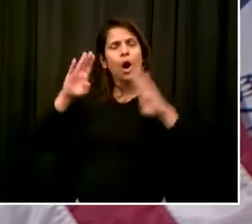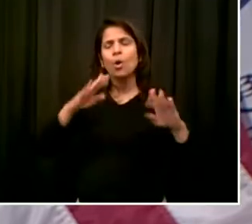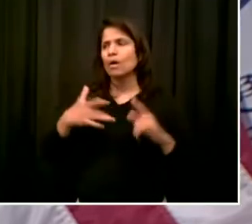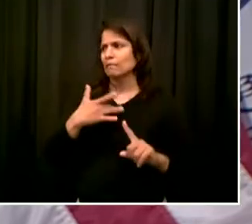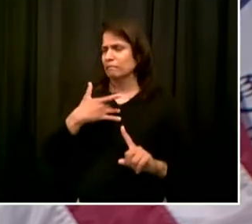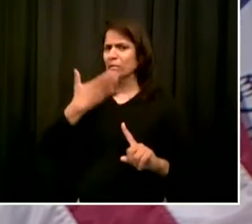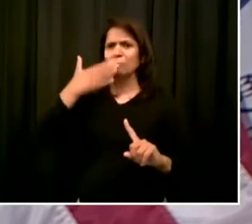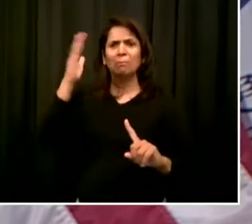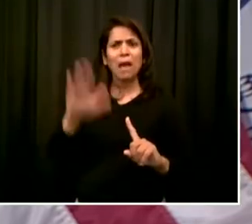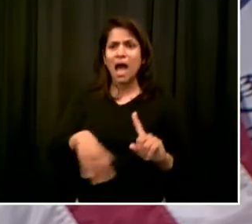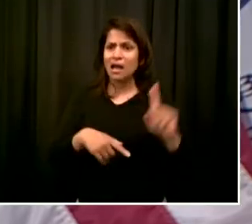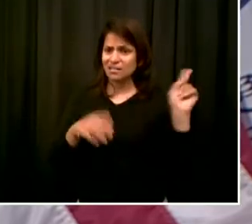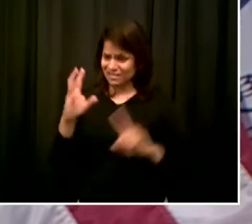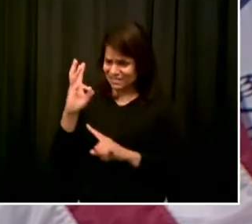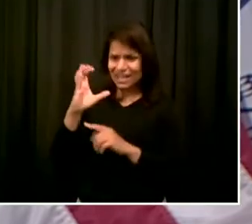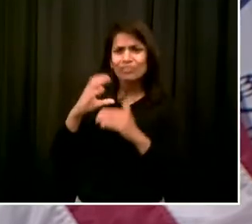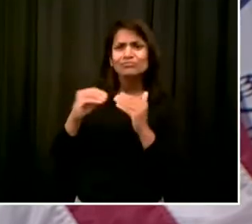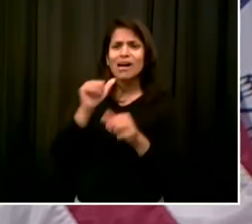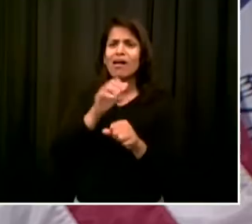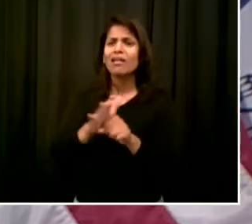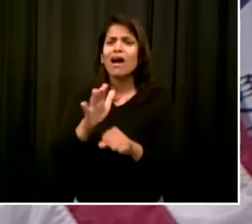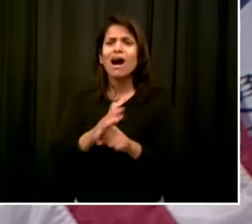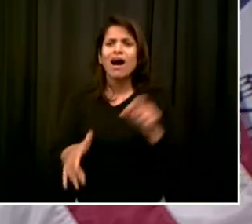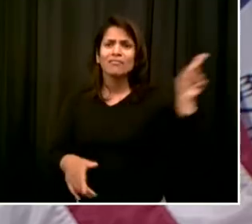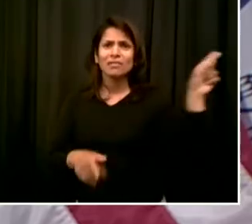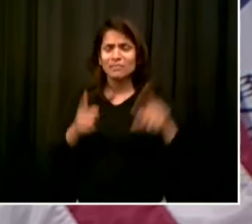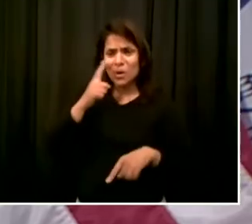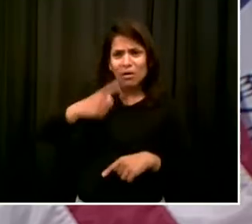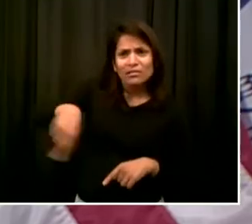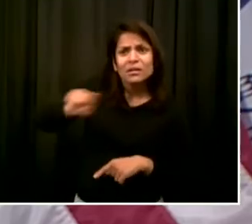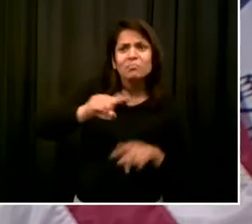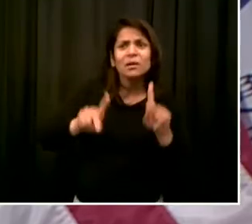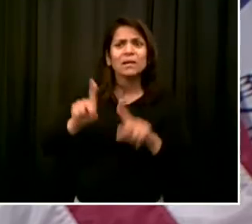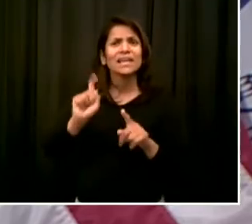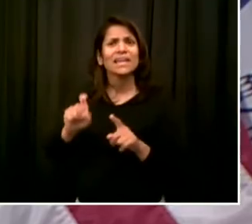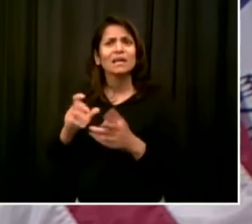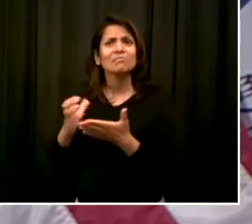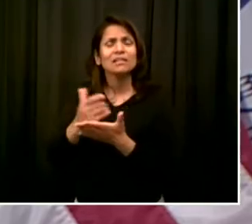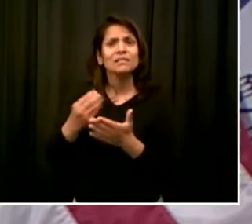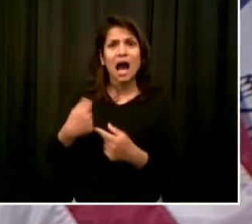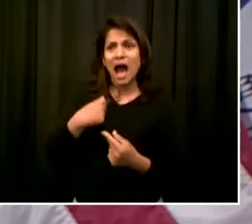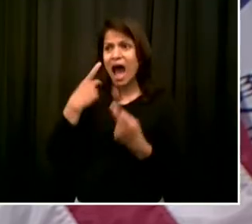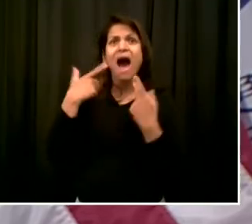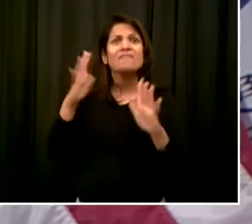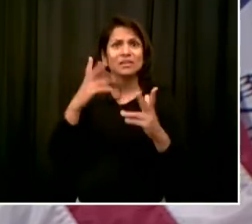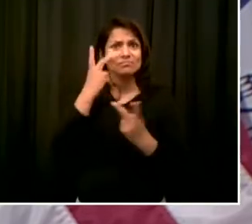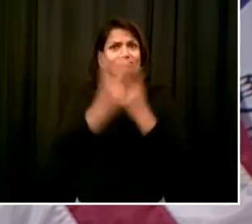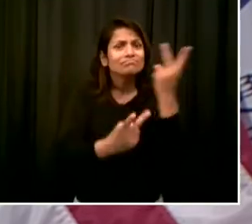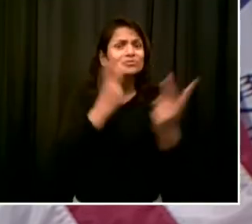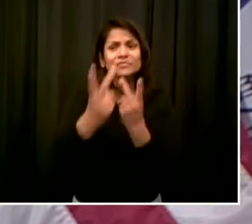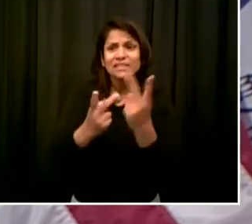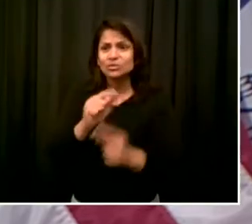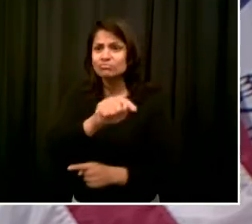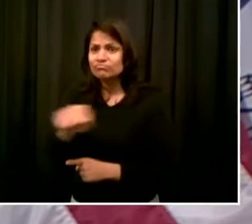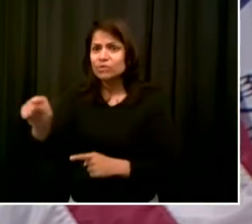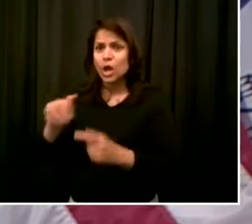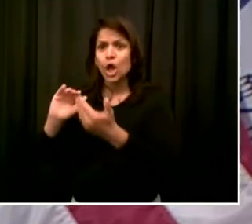I THINK IT WILL BE VERY BAD.